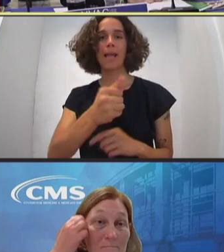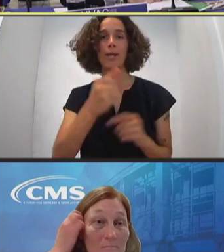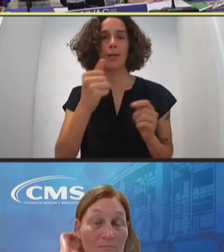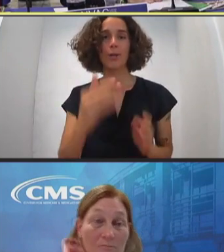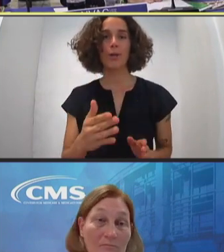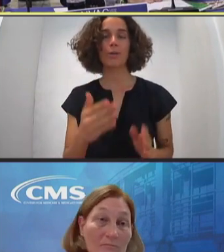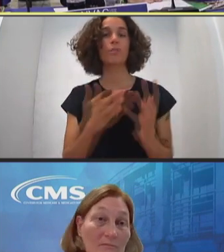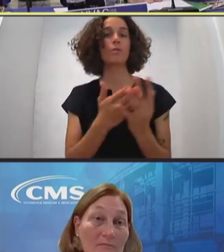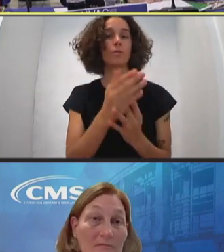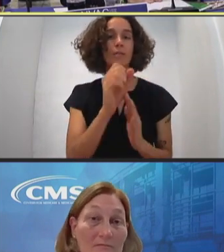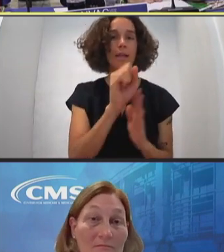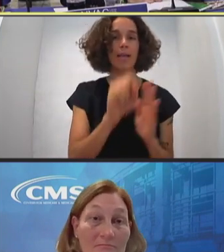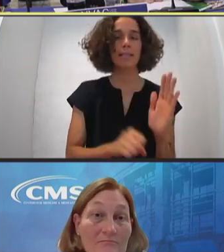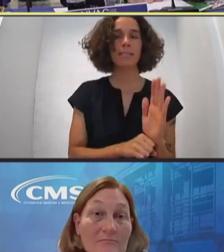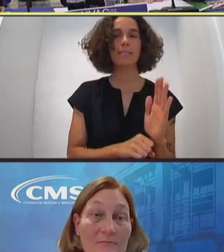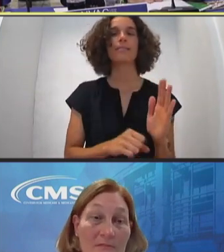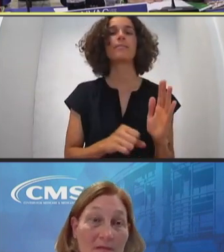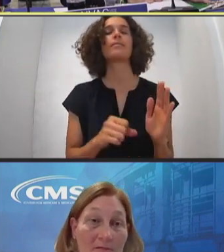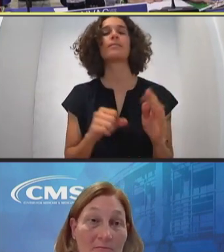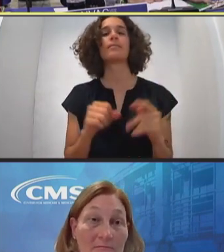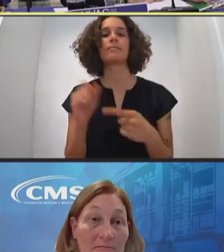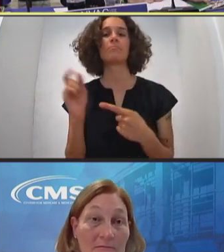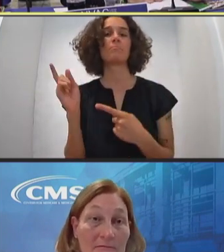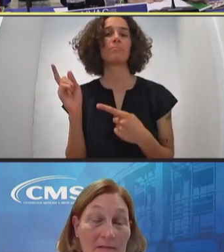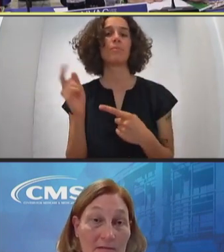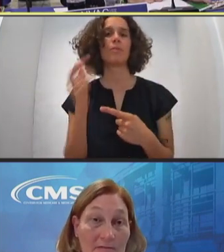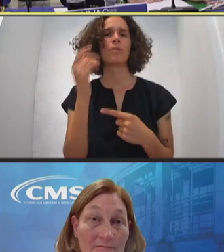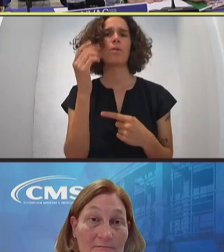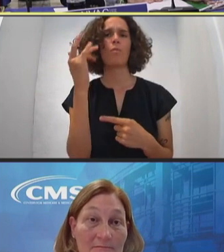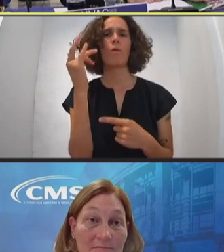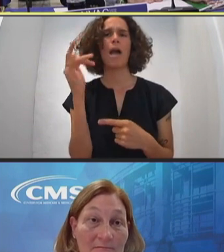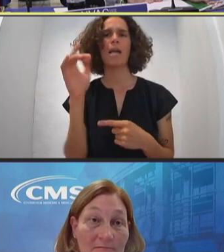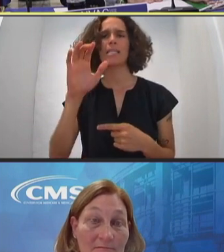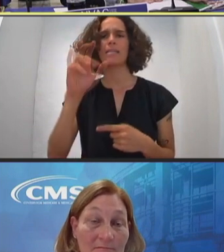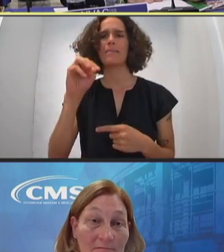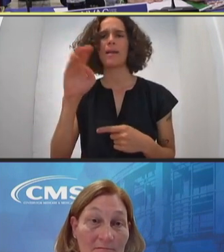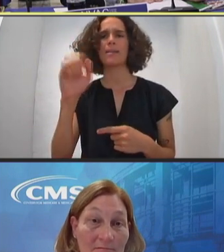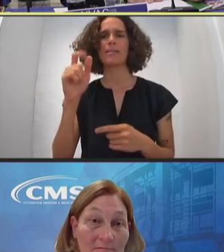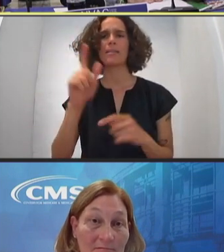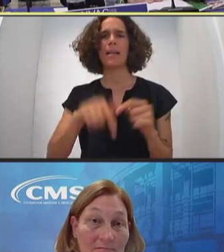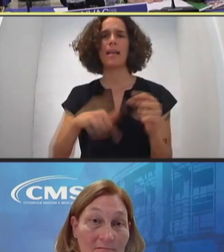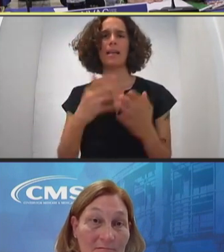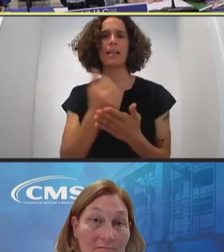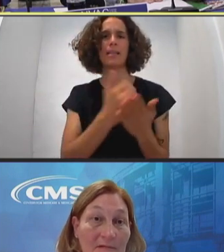payer to the states for that. You know, why can't CMS collect that and make it available? Again,